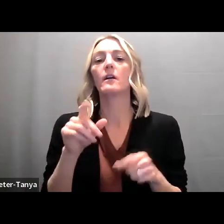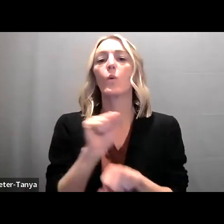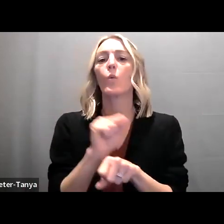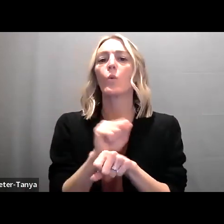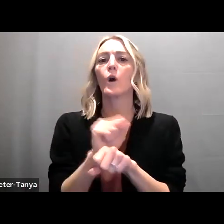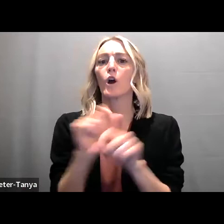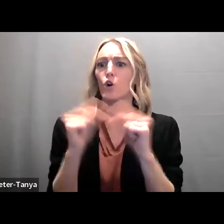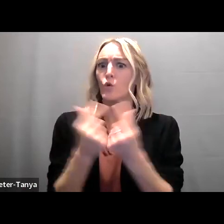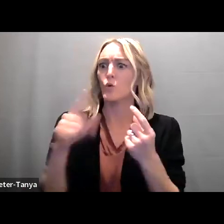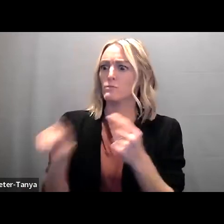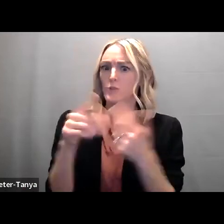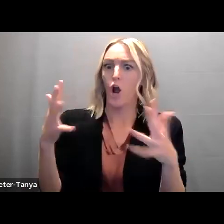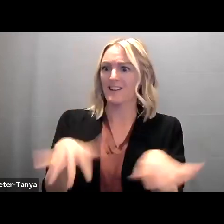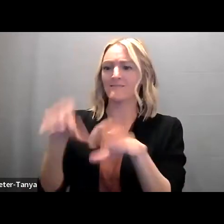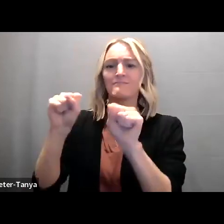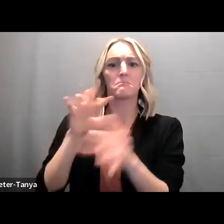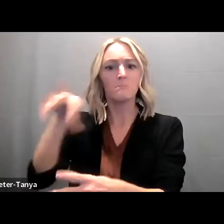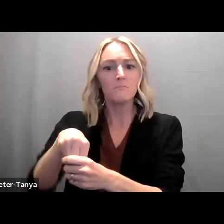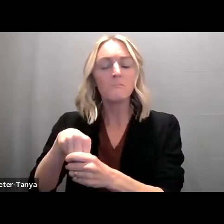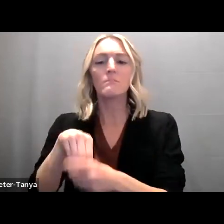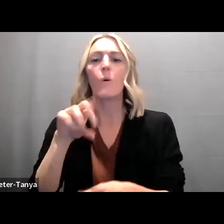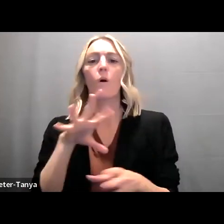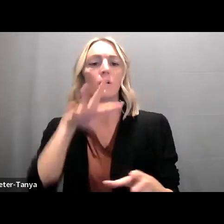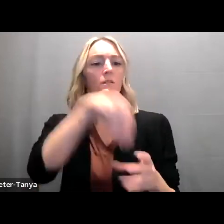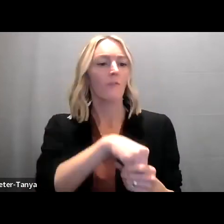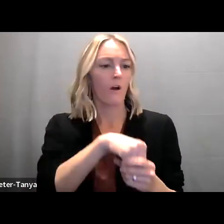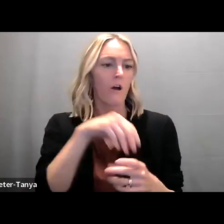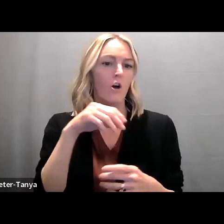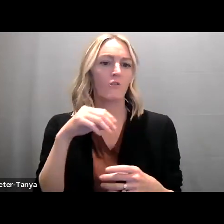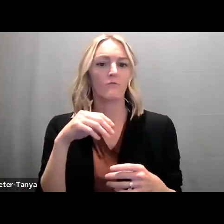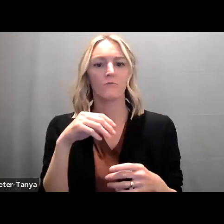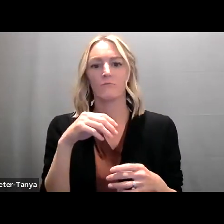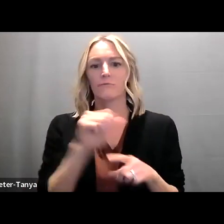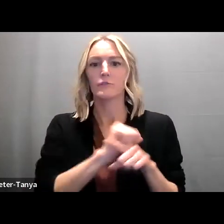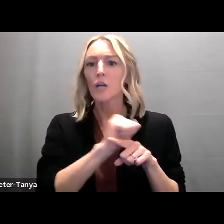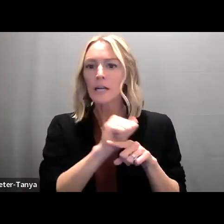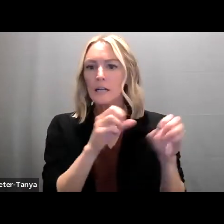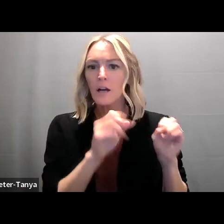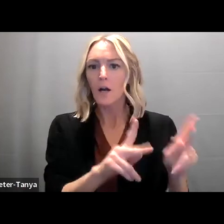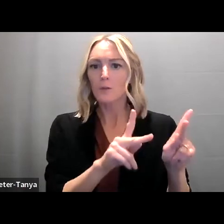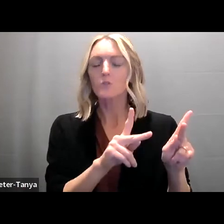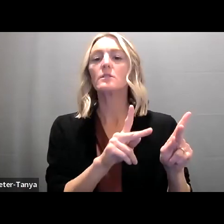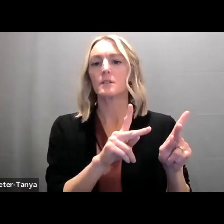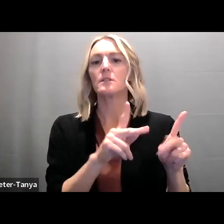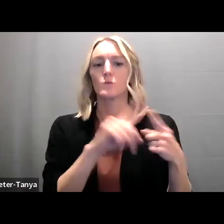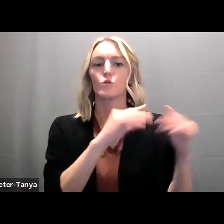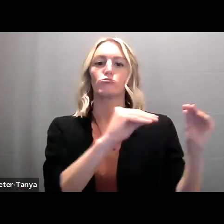Can you get involved in tag teaming on training opportunities to educate our peer with disabilities